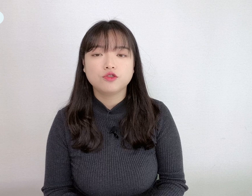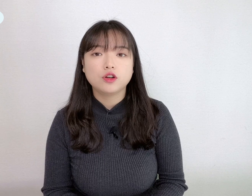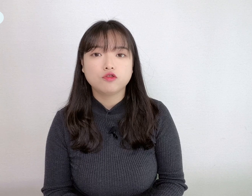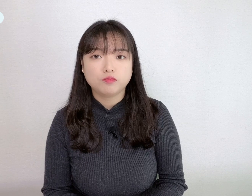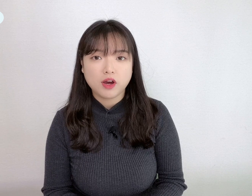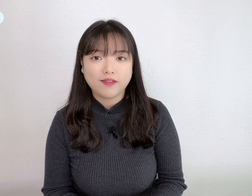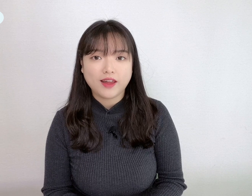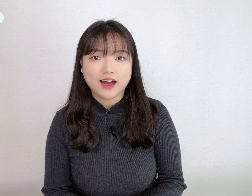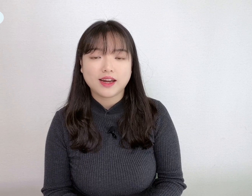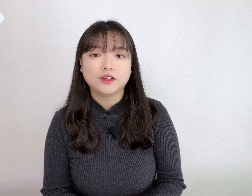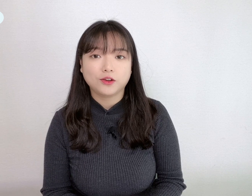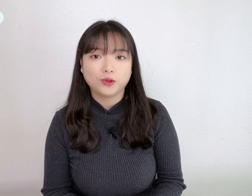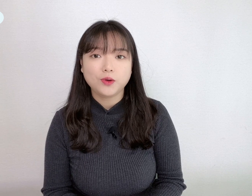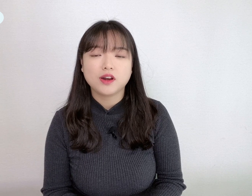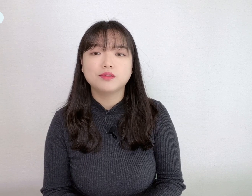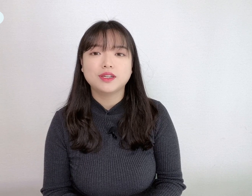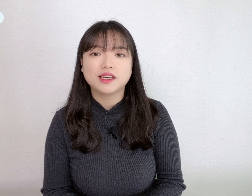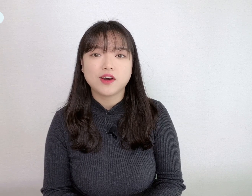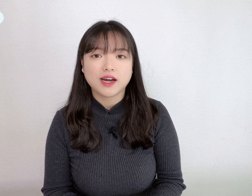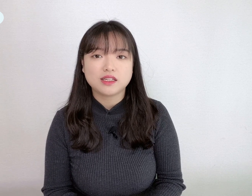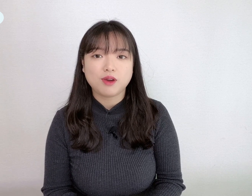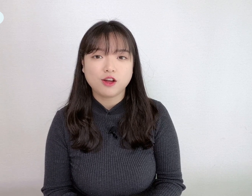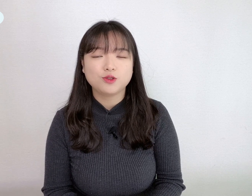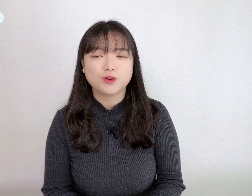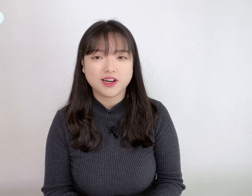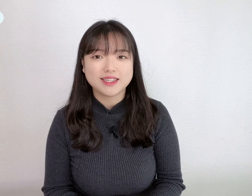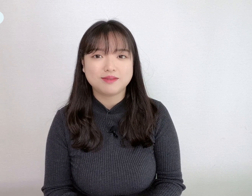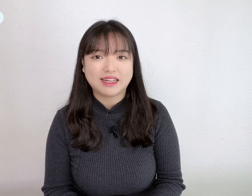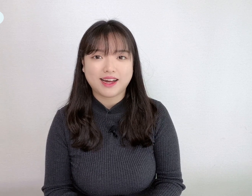according to non-significant and situation, flow, and context.